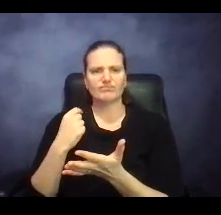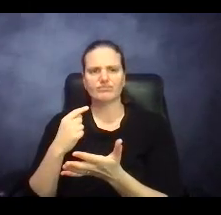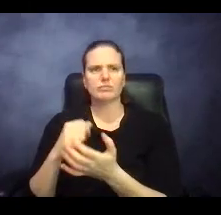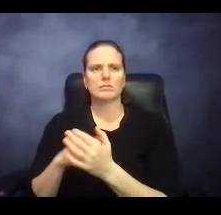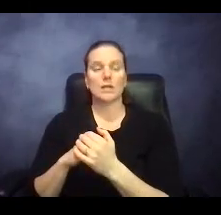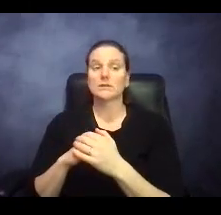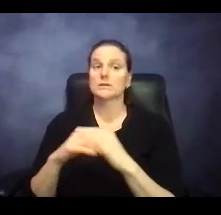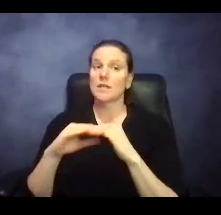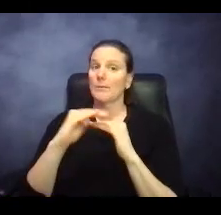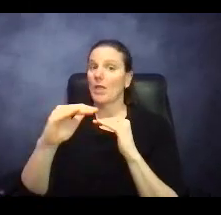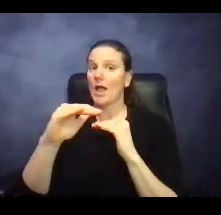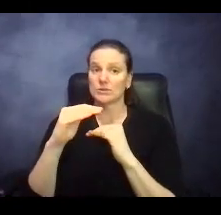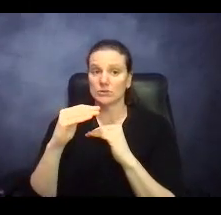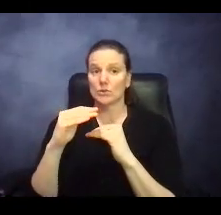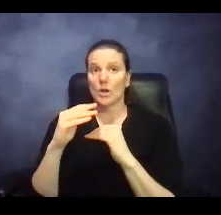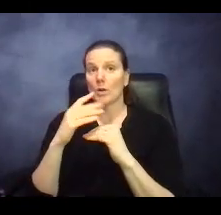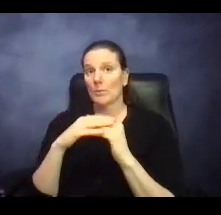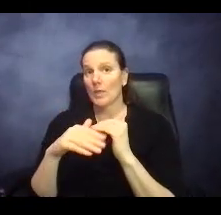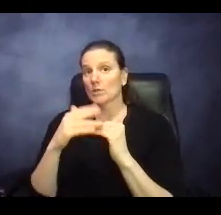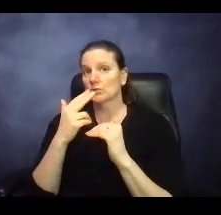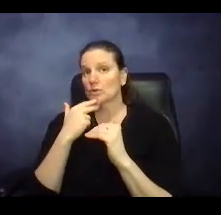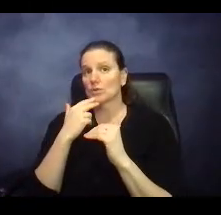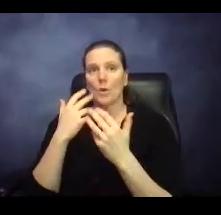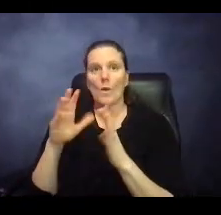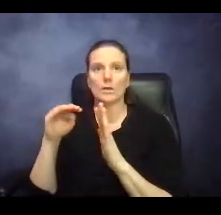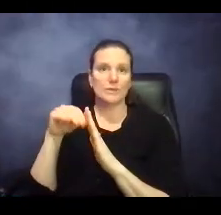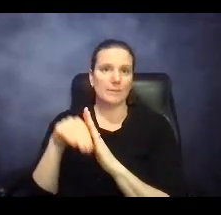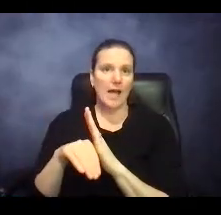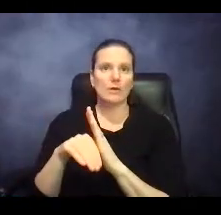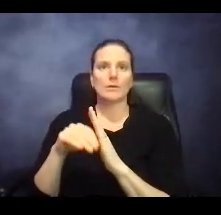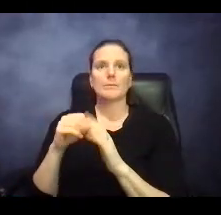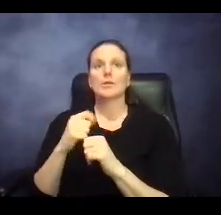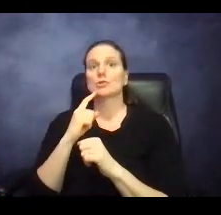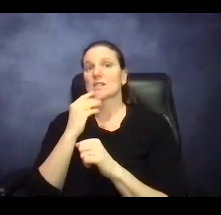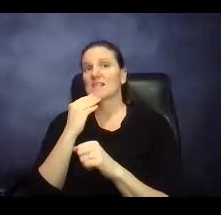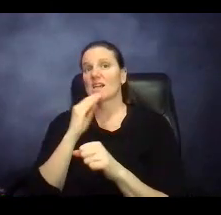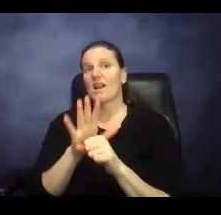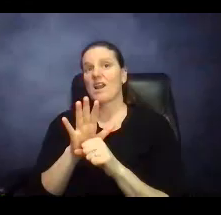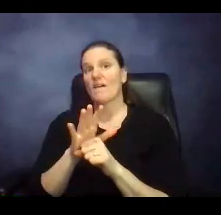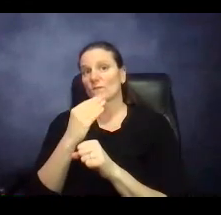If you don't want your blood sugar dipping out, make sure you're eating enough food. 'cause it will start to ramp up your metabolism in your